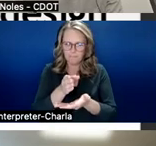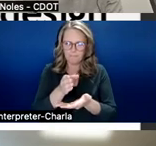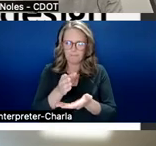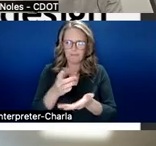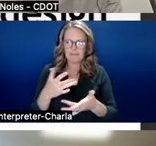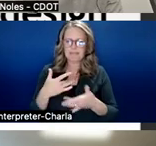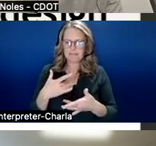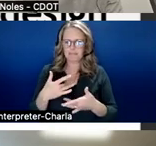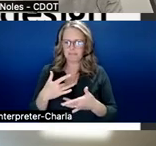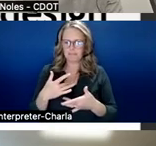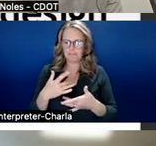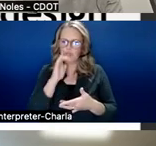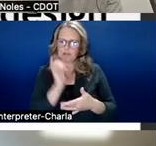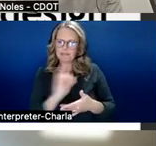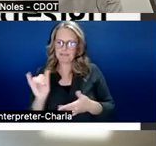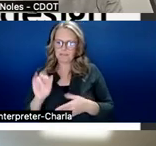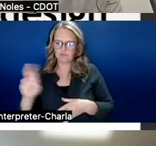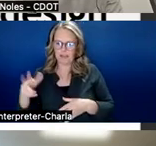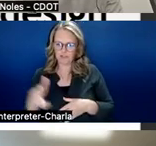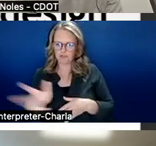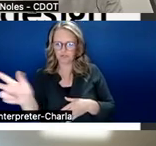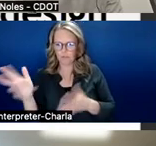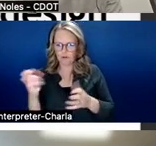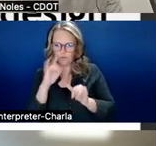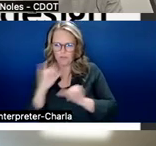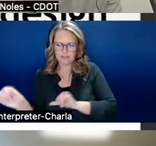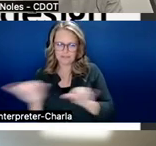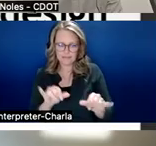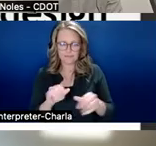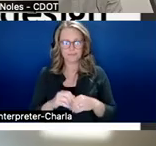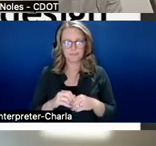And then northbound today, the ramp is much closer